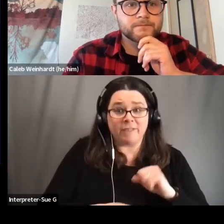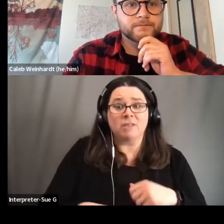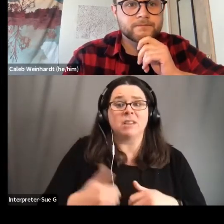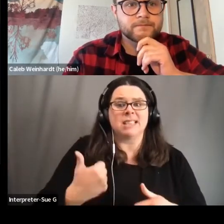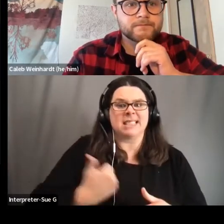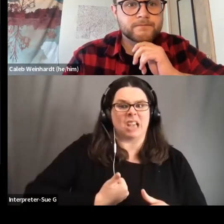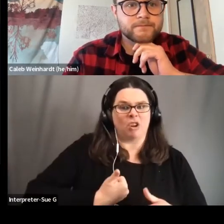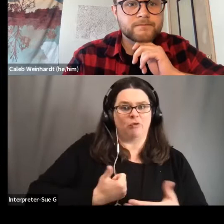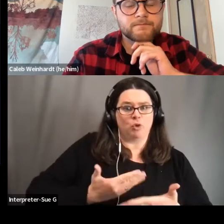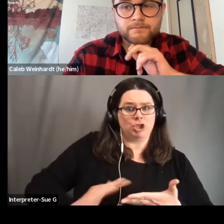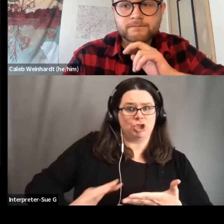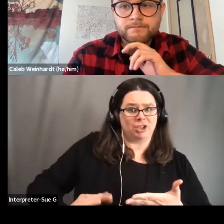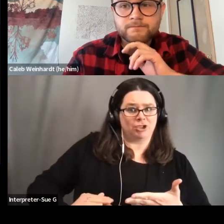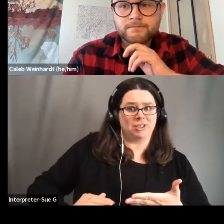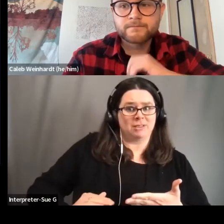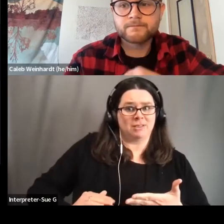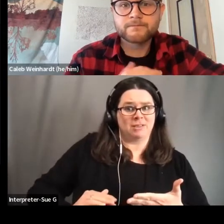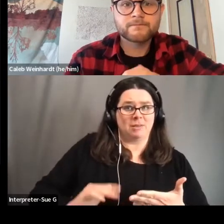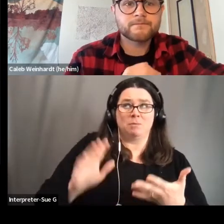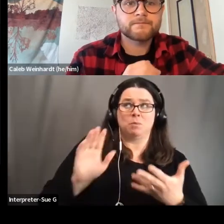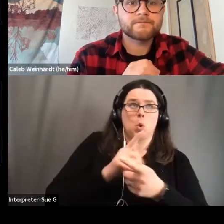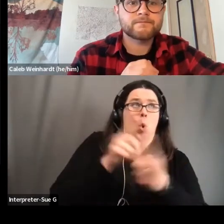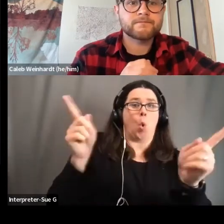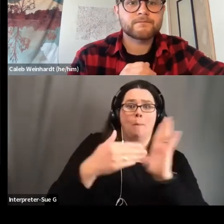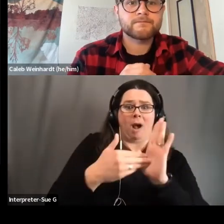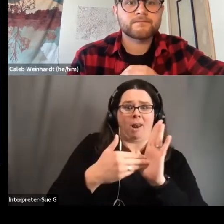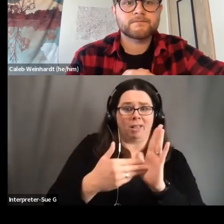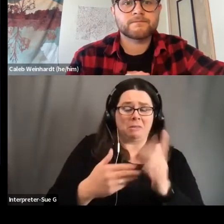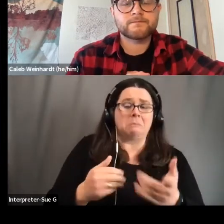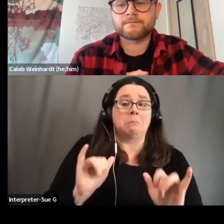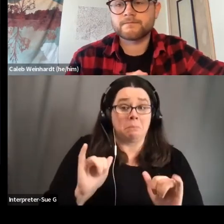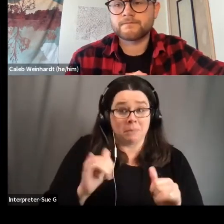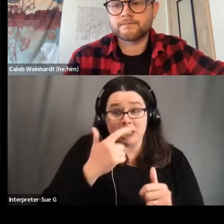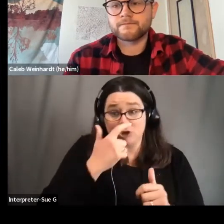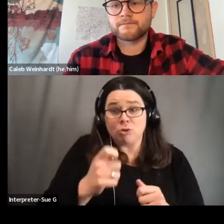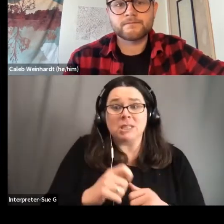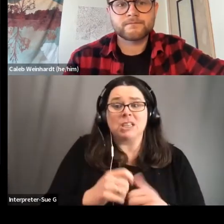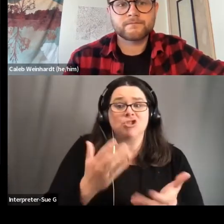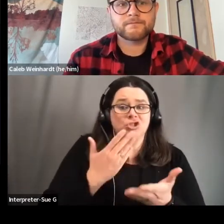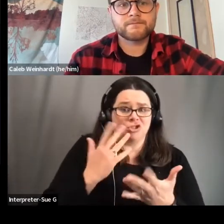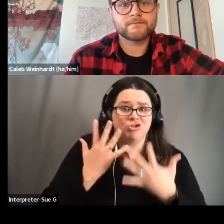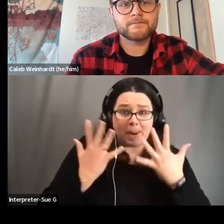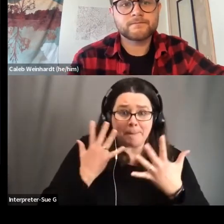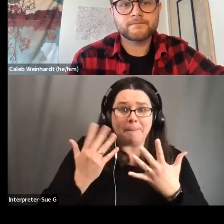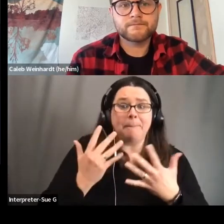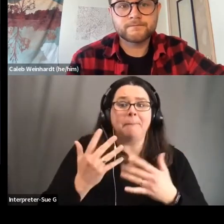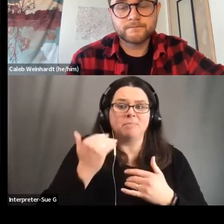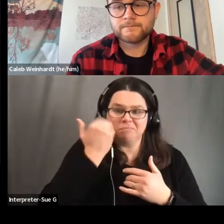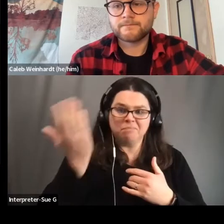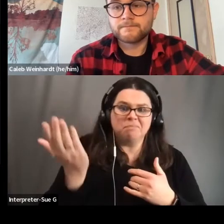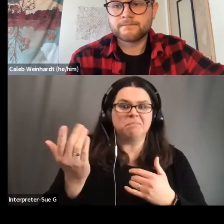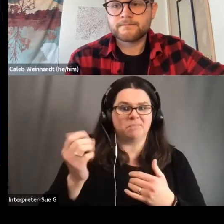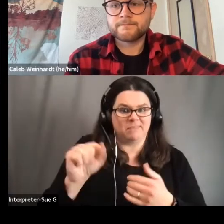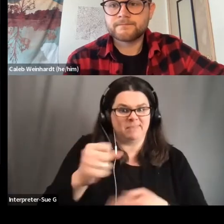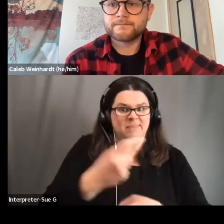That's an interesting concept. Shaming, excellent list. Y'all that's really great, yeah.